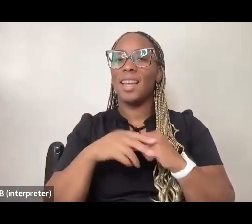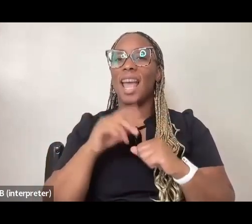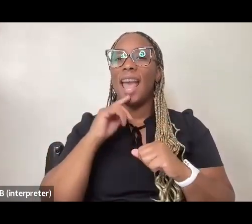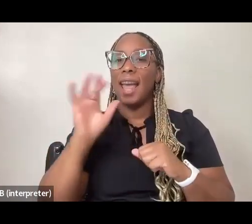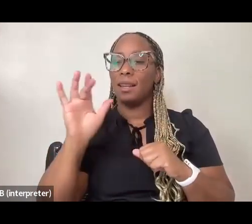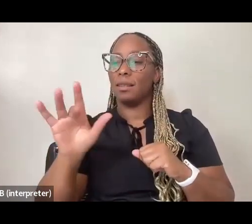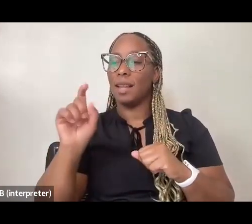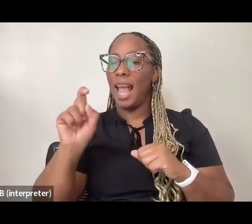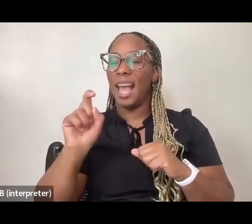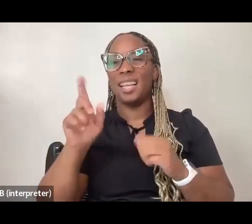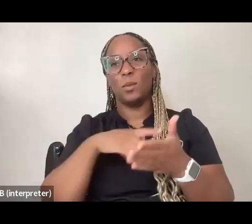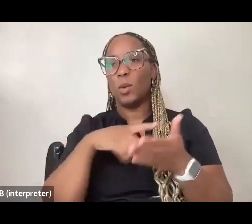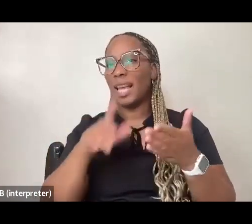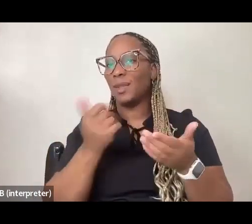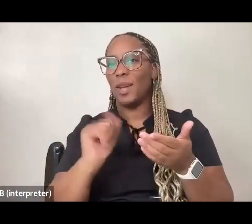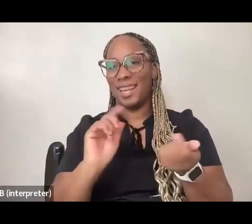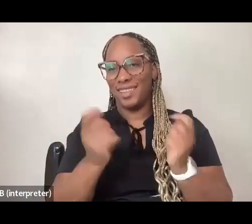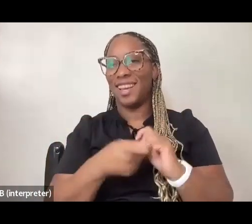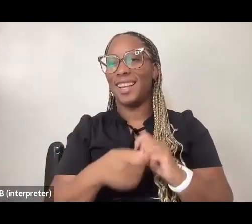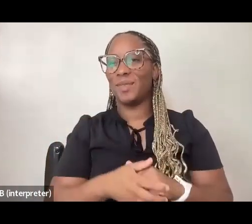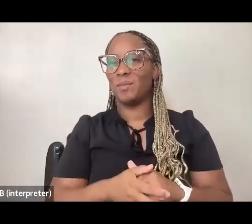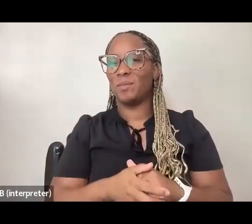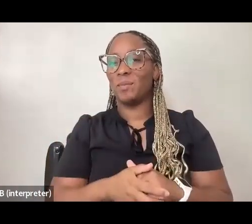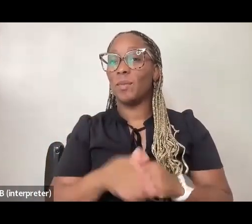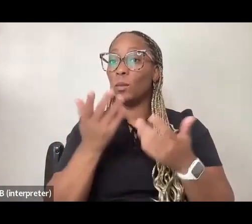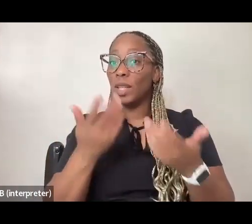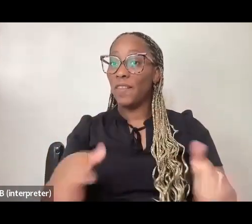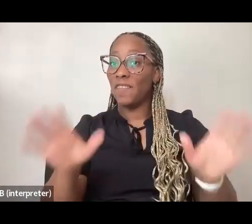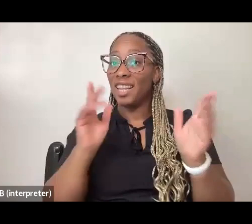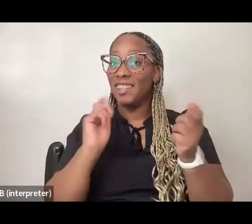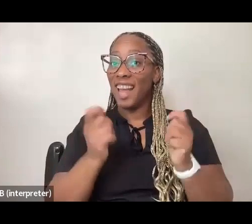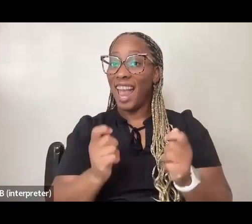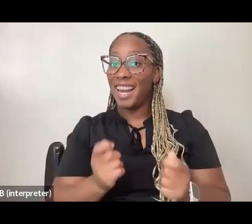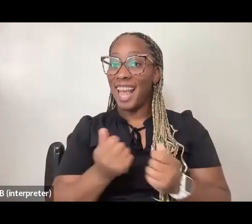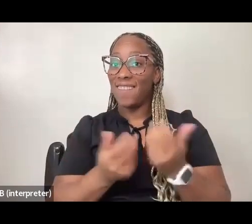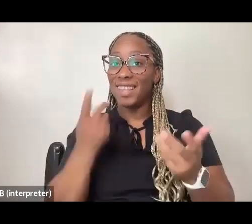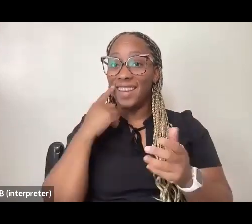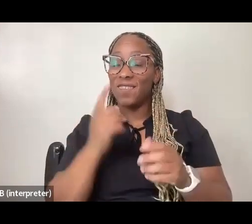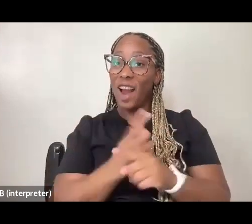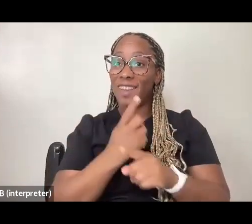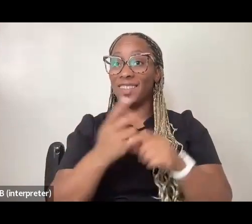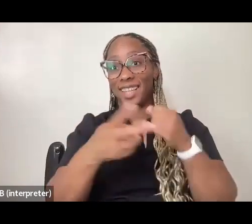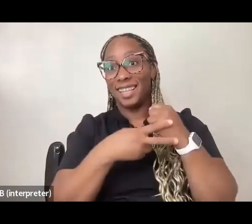to cancel any changes. Once you are done editing the captions for accuracy and saving the corrections, you can click